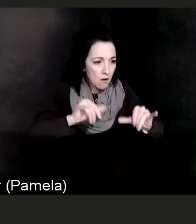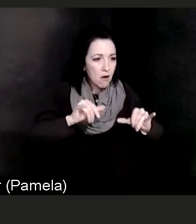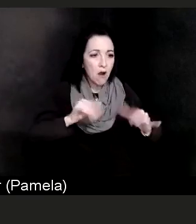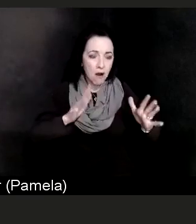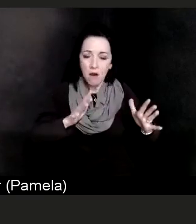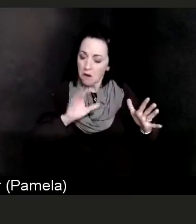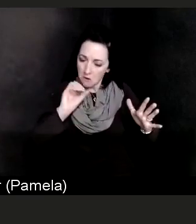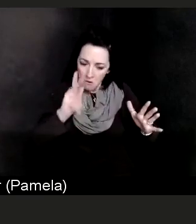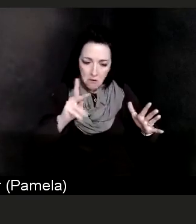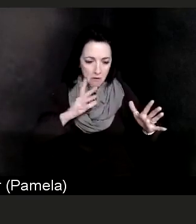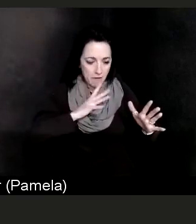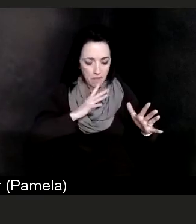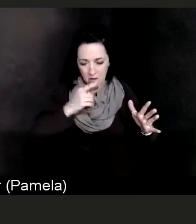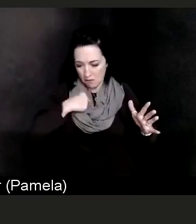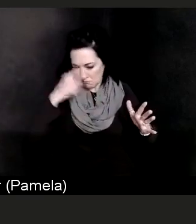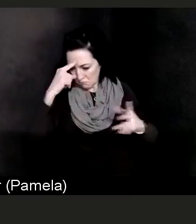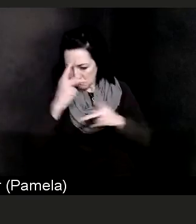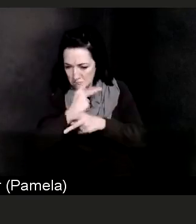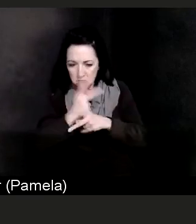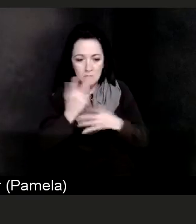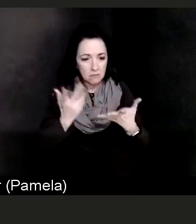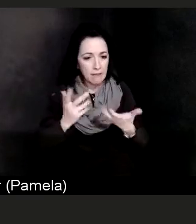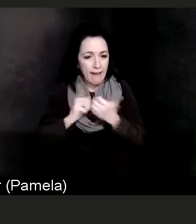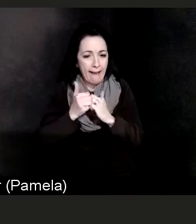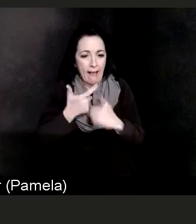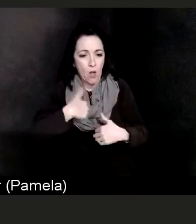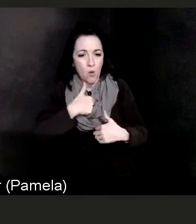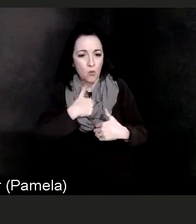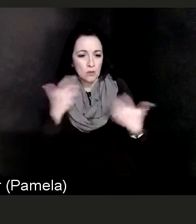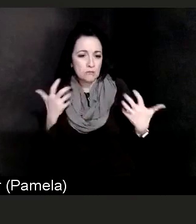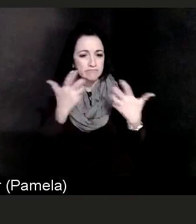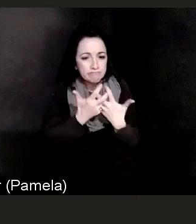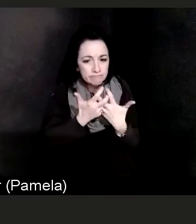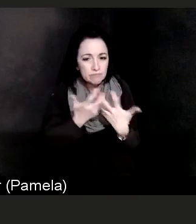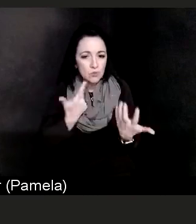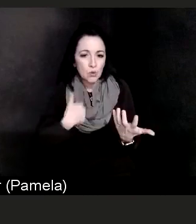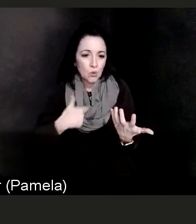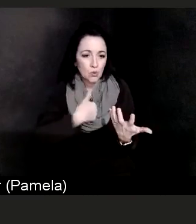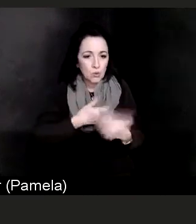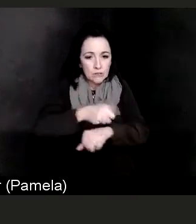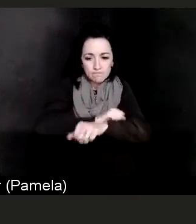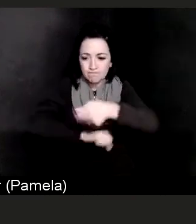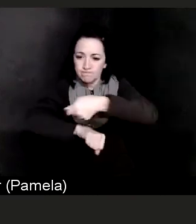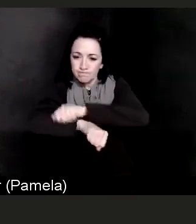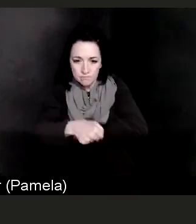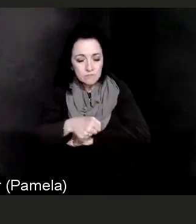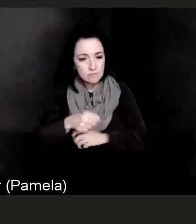that the probability of the vaccines coming out will increase in number very shortly.